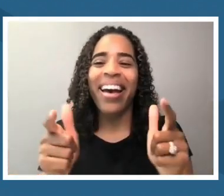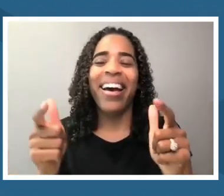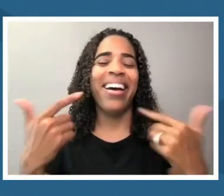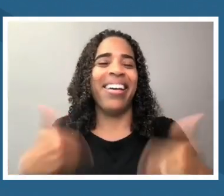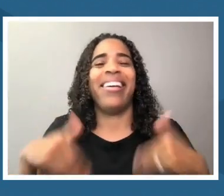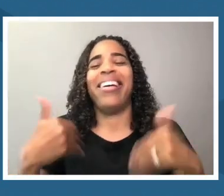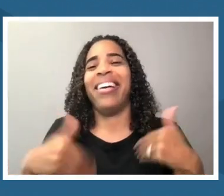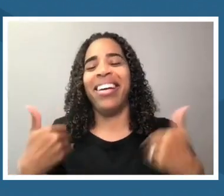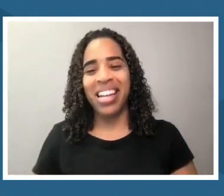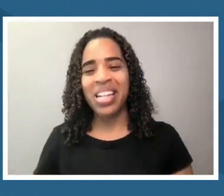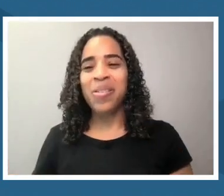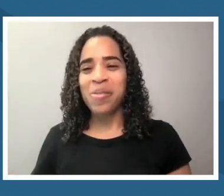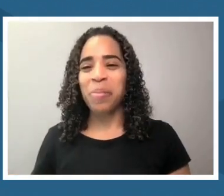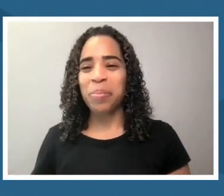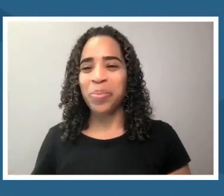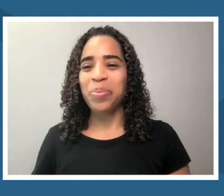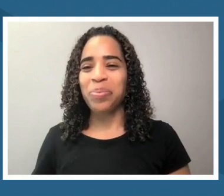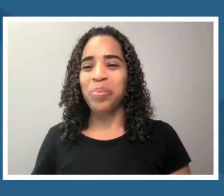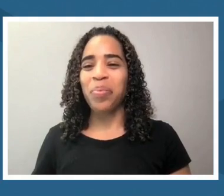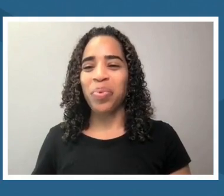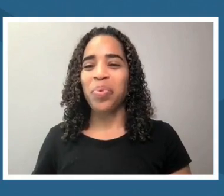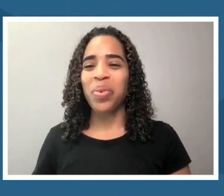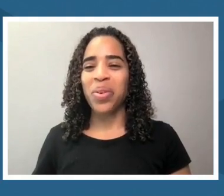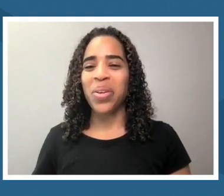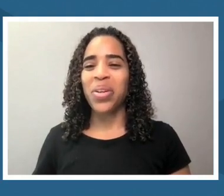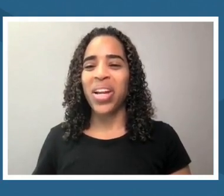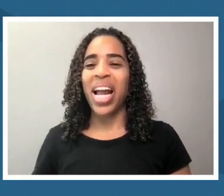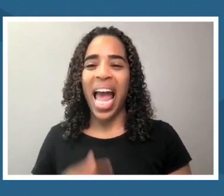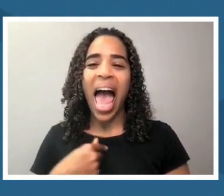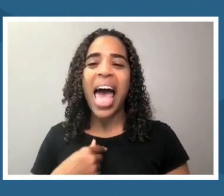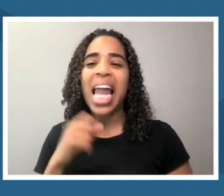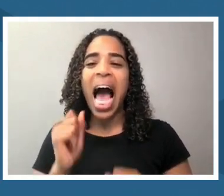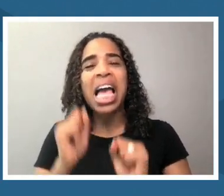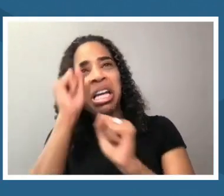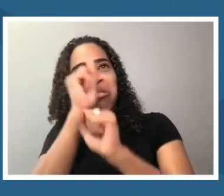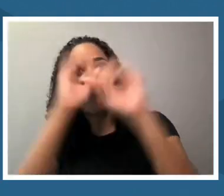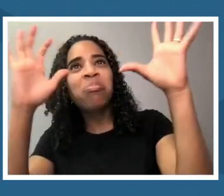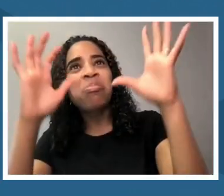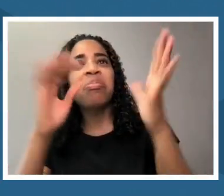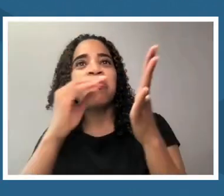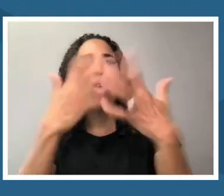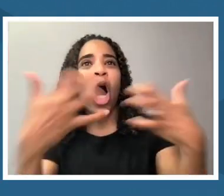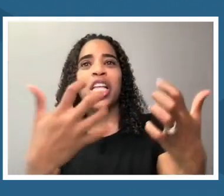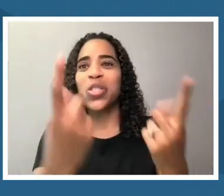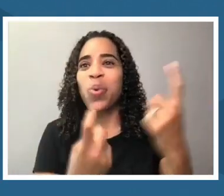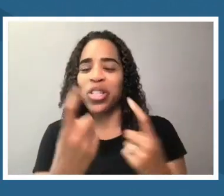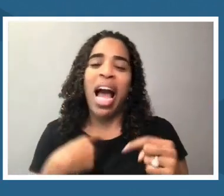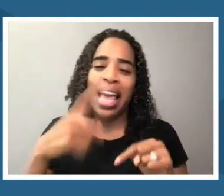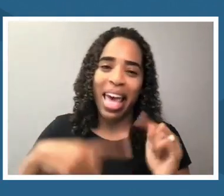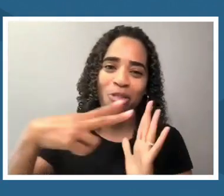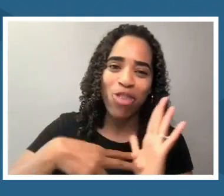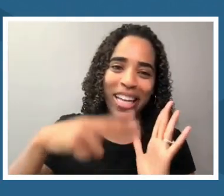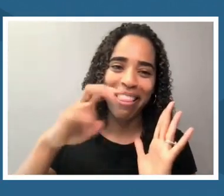you know and getting a sneak peek of the questions from the audience which i